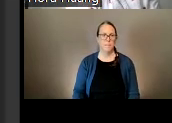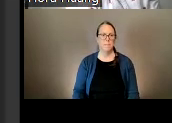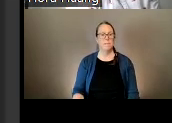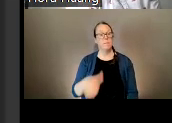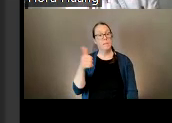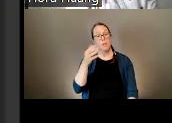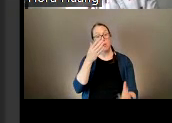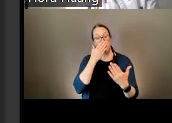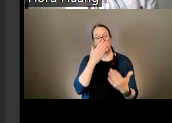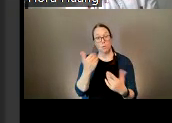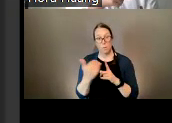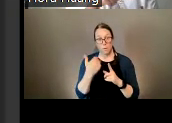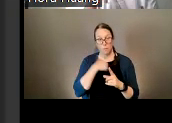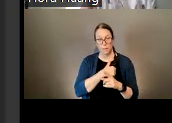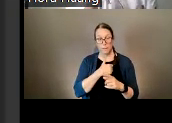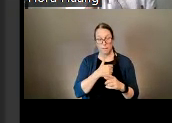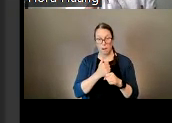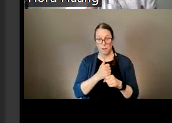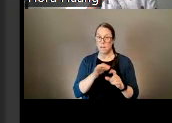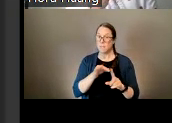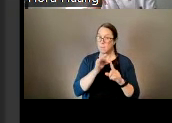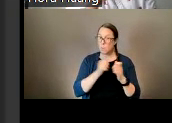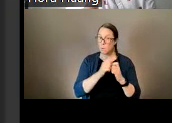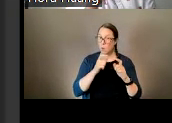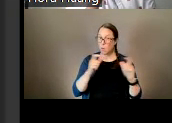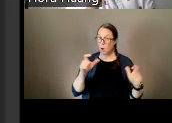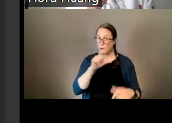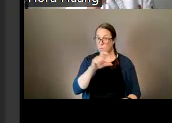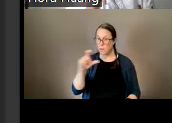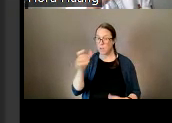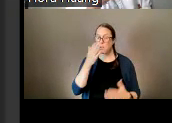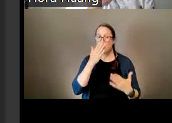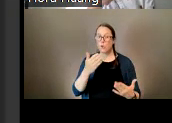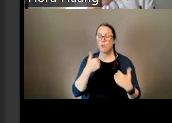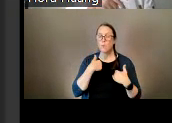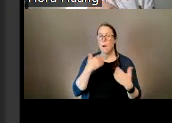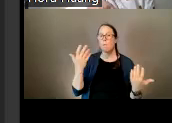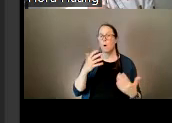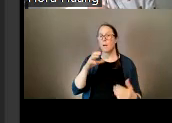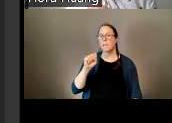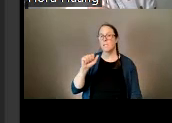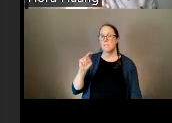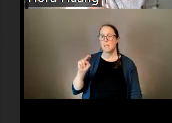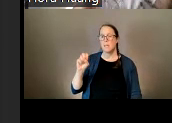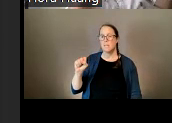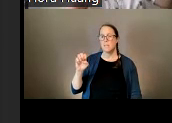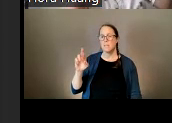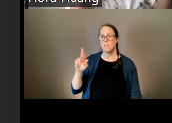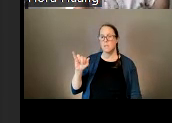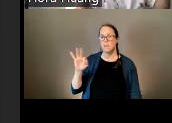is that, especially with large print, like we mentioned on the slide, it's good to have san serif fonts. So serifs are just the little feet